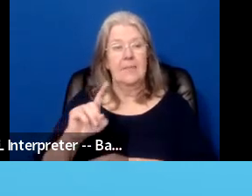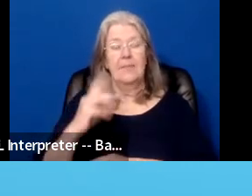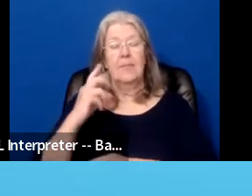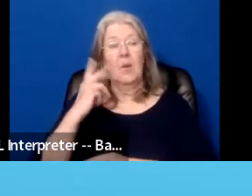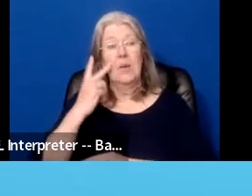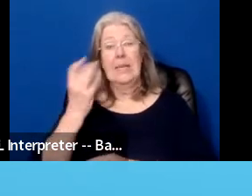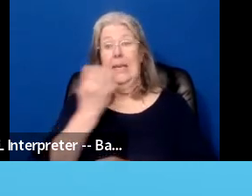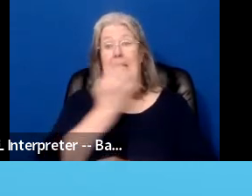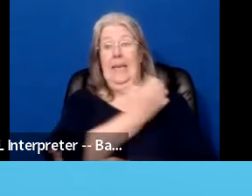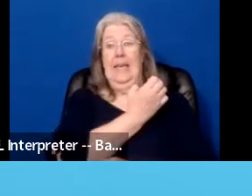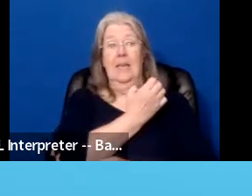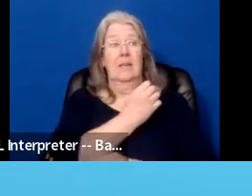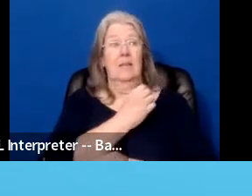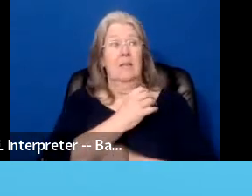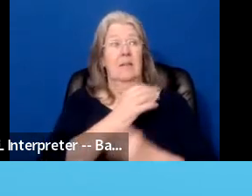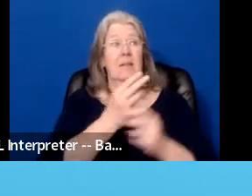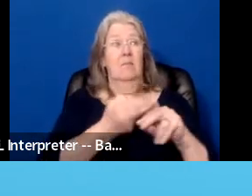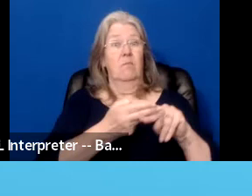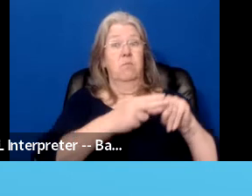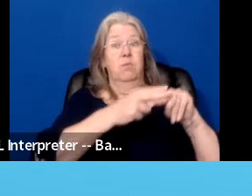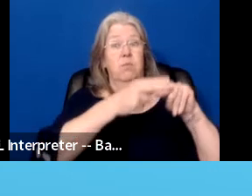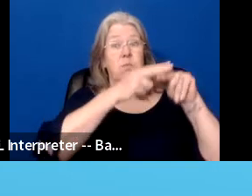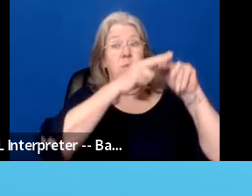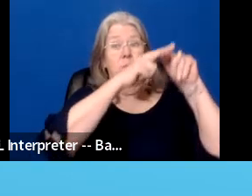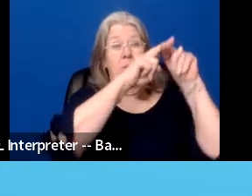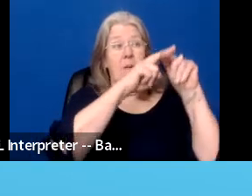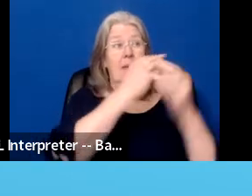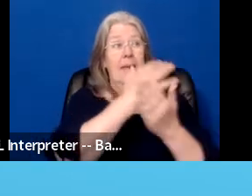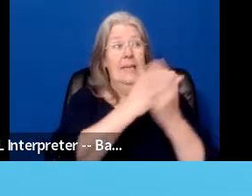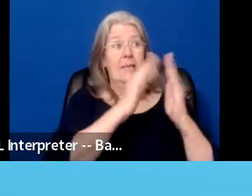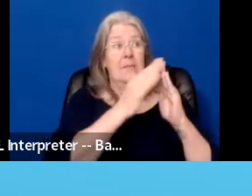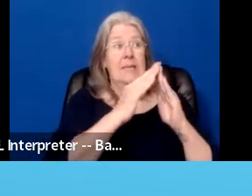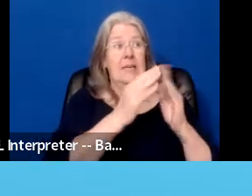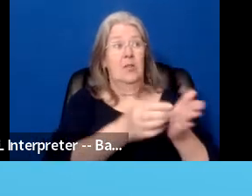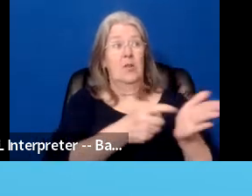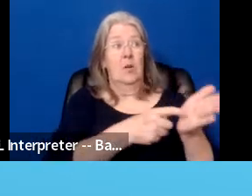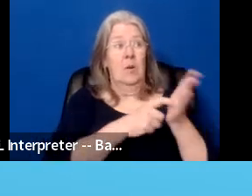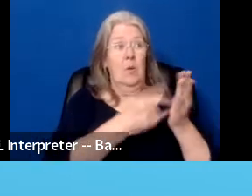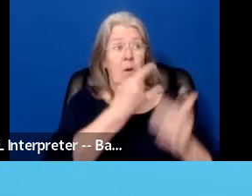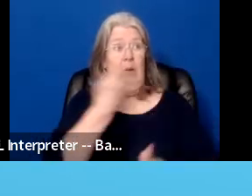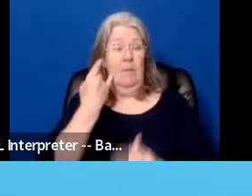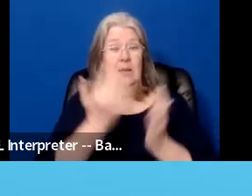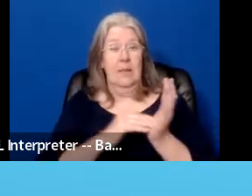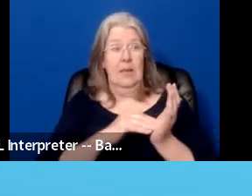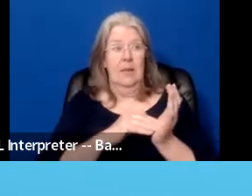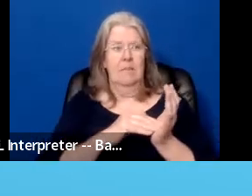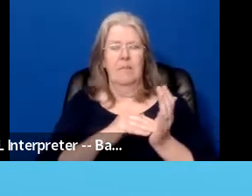of the masking requirements returning to larger cities out East. What's the picture look like in the coming months for Indiana?